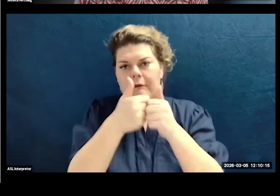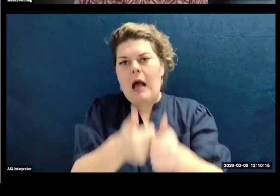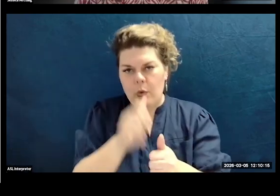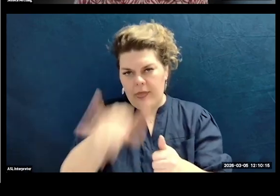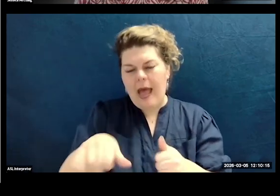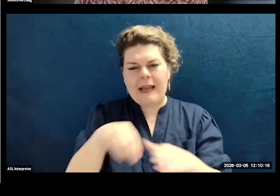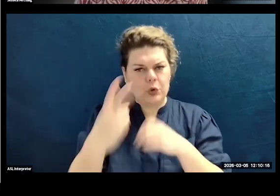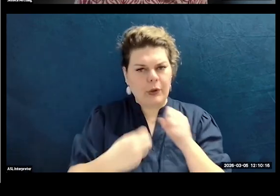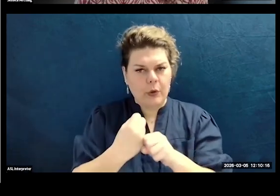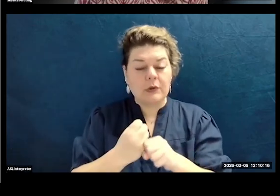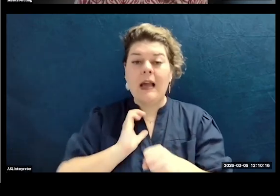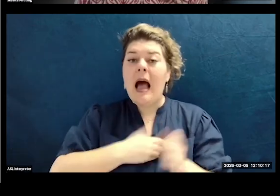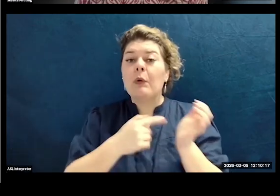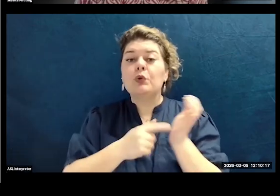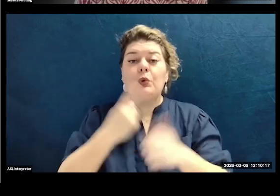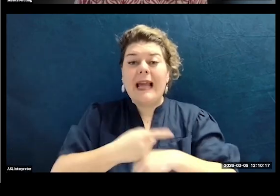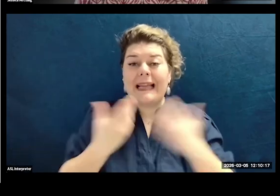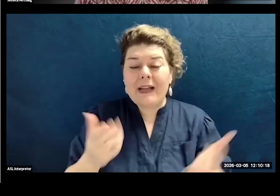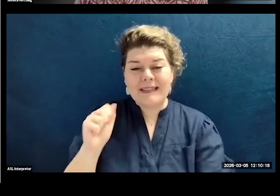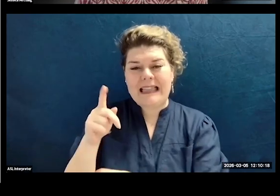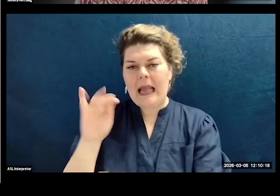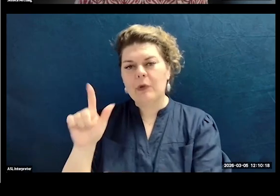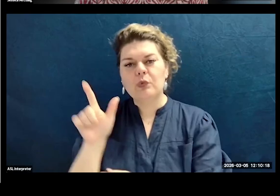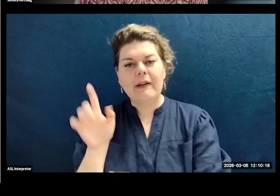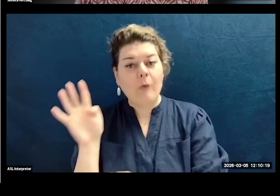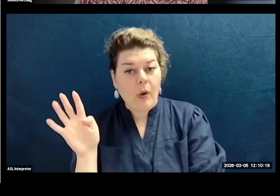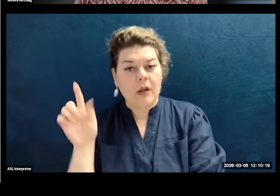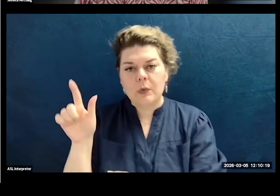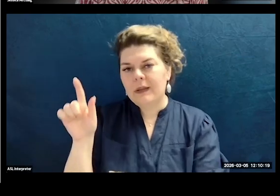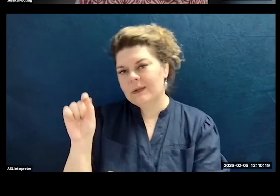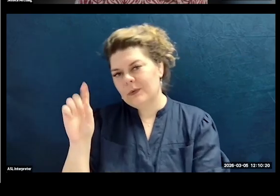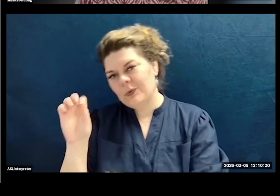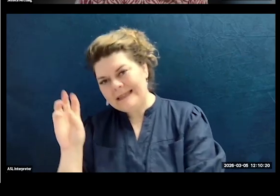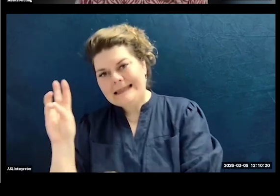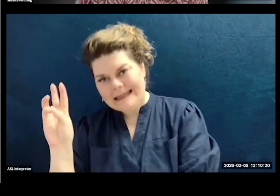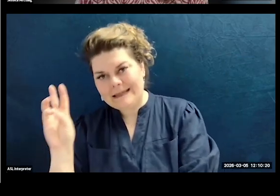Our deadline at U of M is April 24th, 2026. So, it's coming up fast.